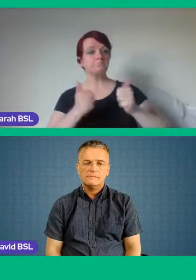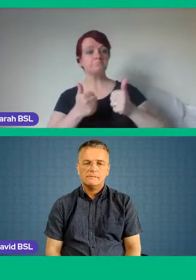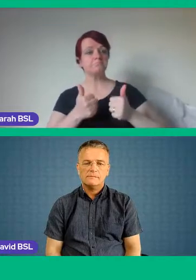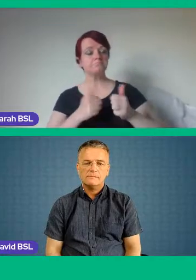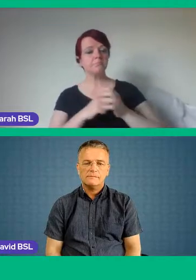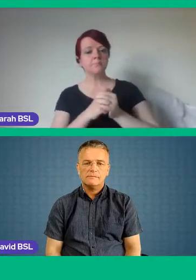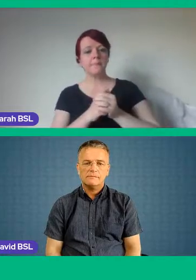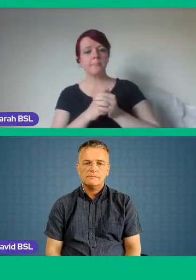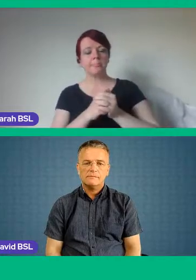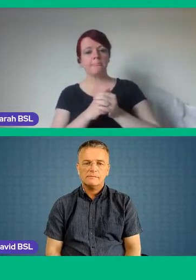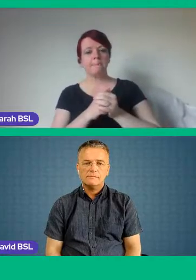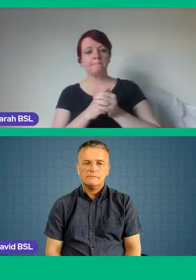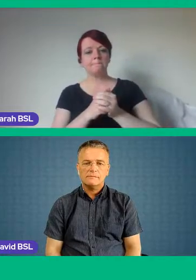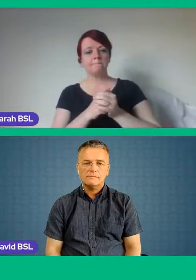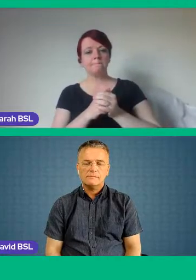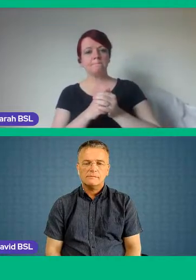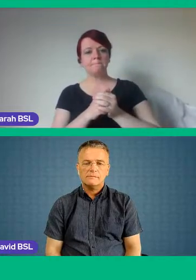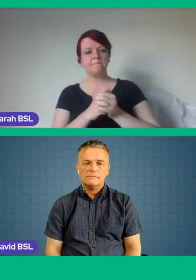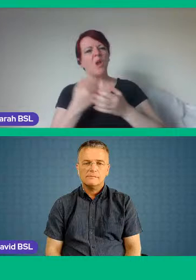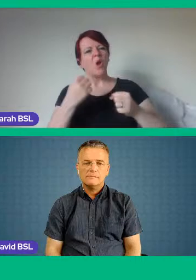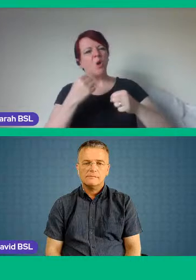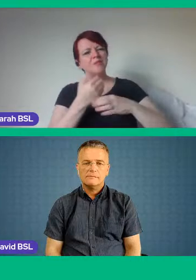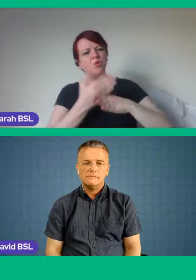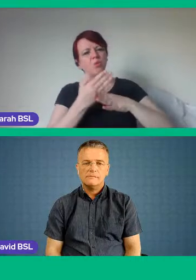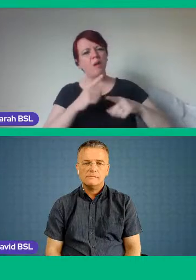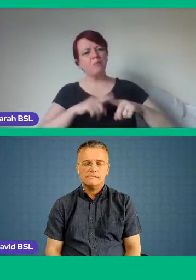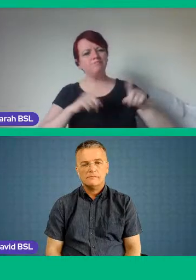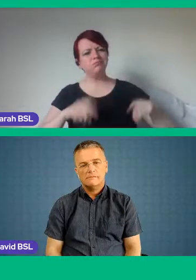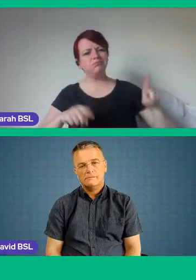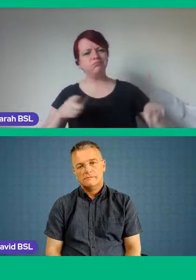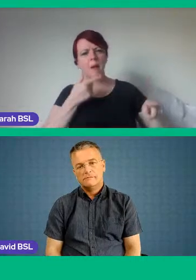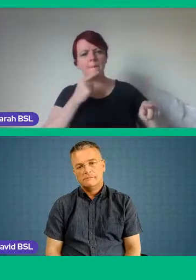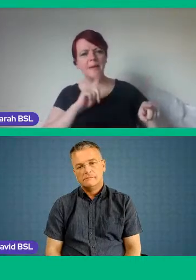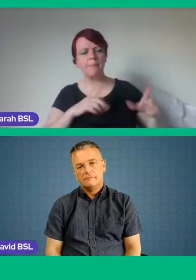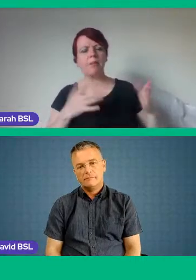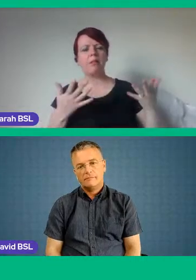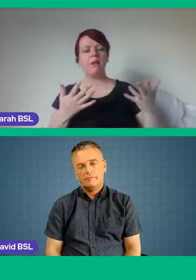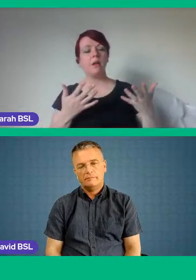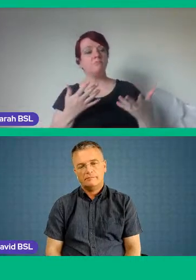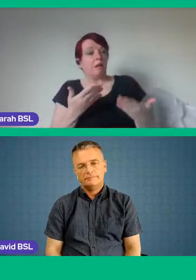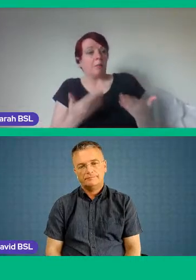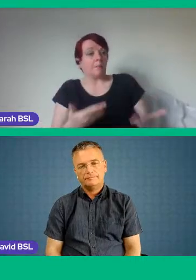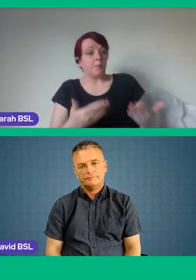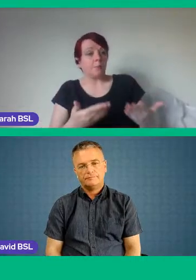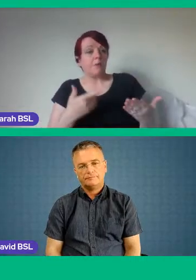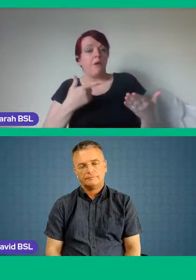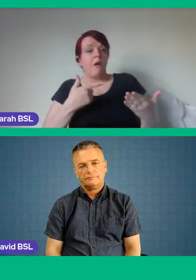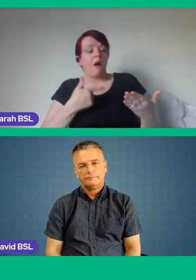We do work with other people, and at the moment I am editing radio dramas that have been devised and